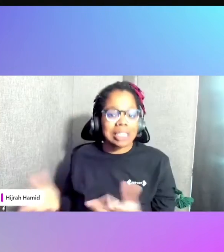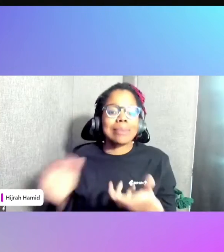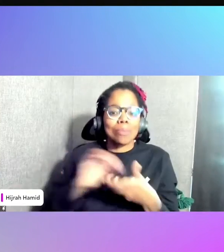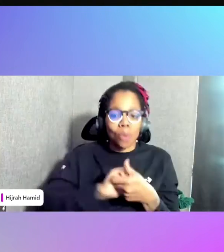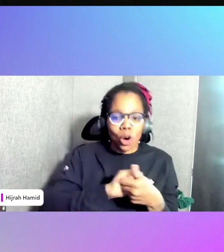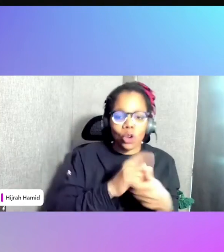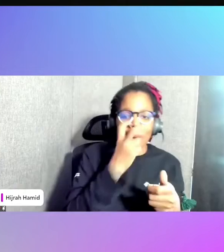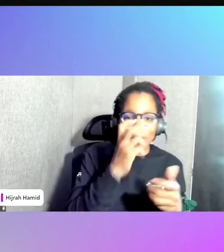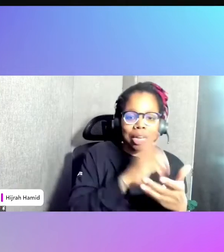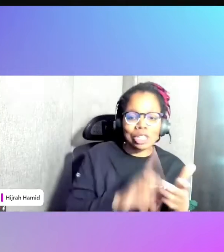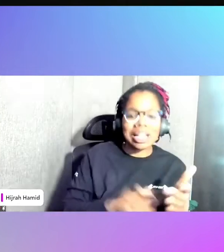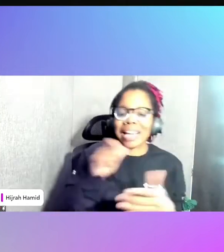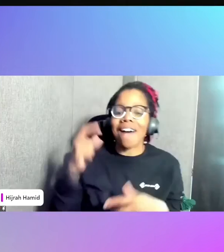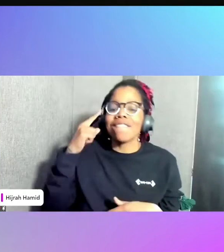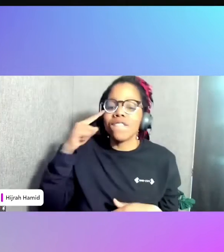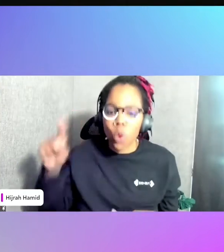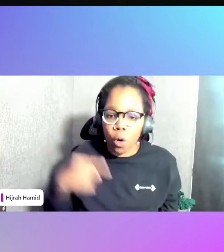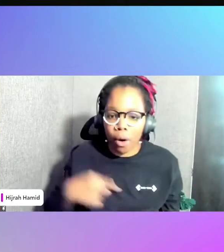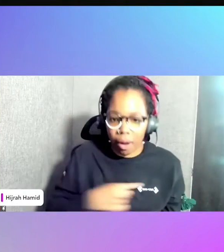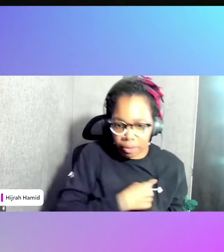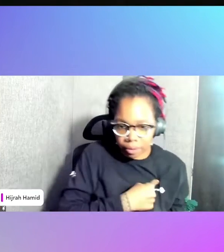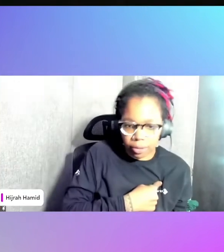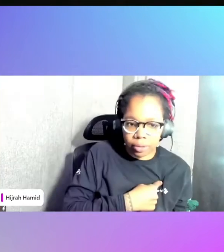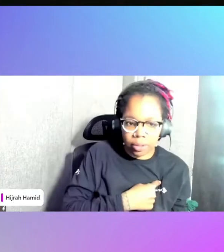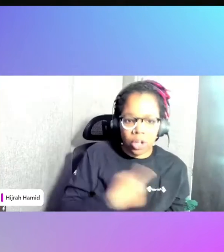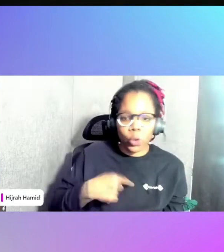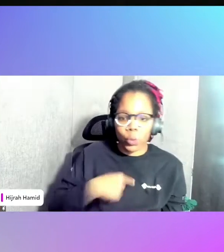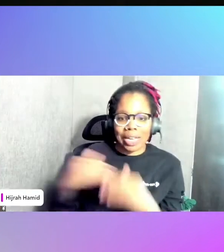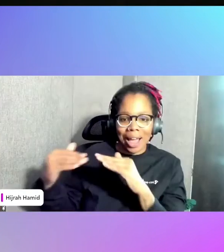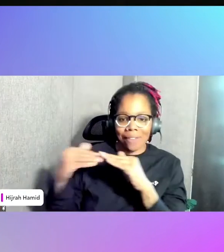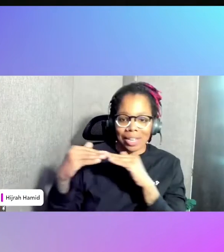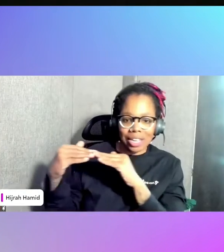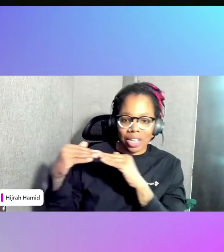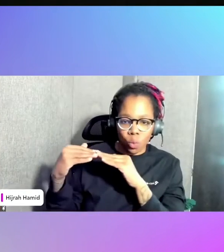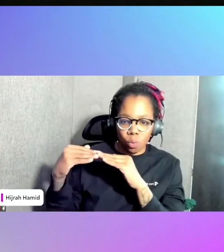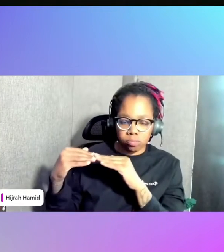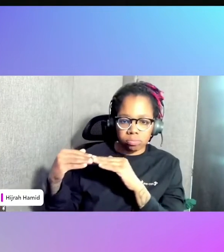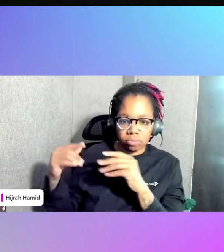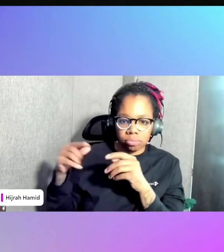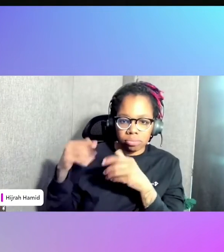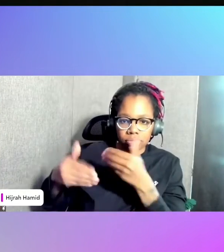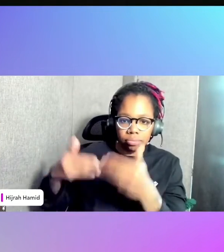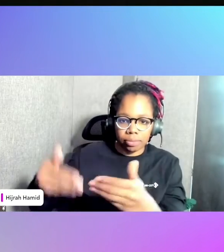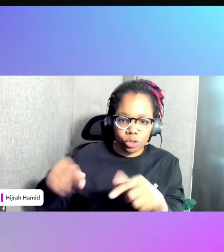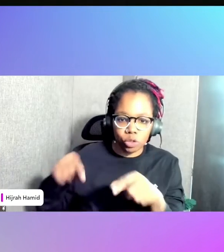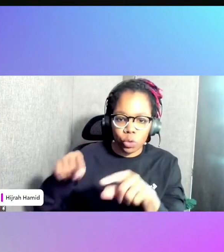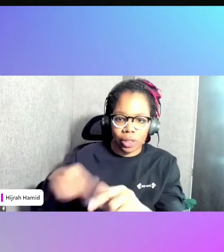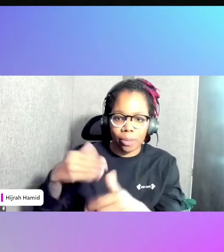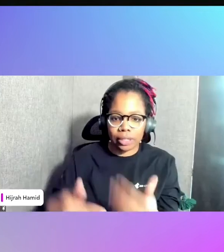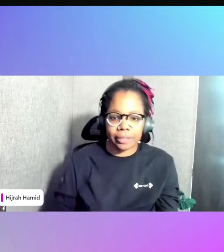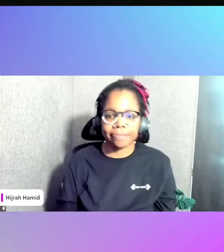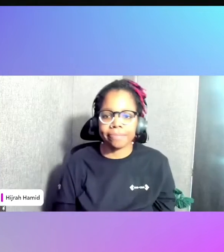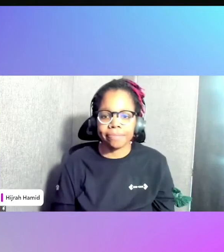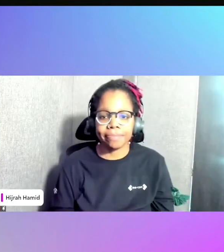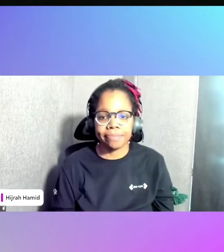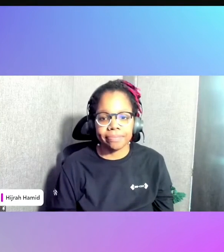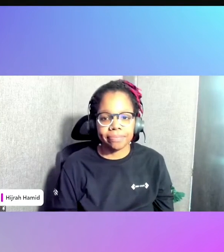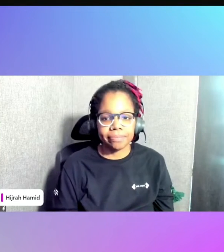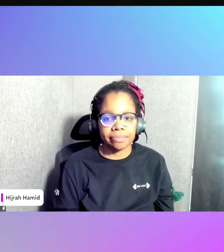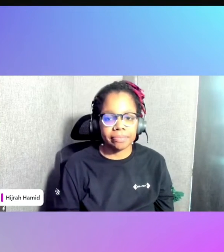laurens involvement with us -- is that cited designers can work with blind designers, and not for blind designers, and